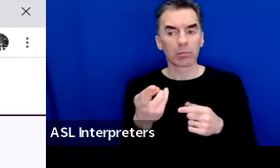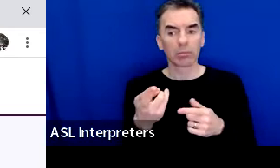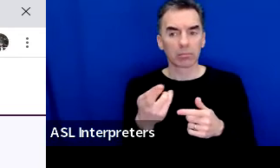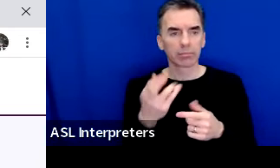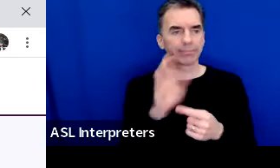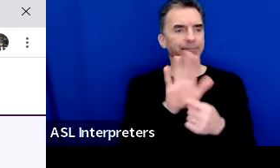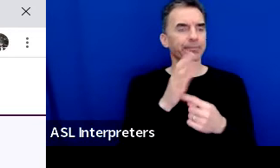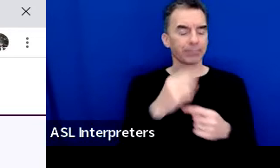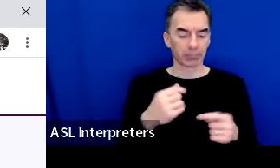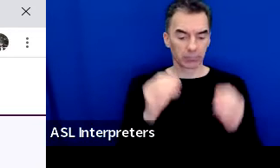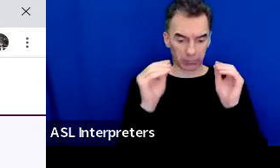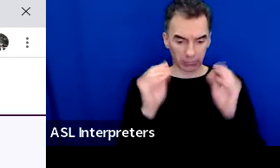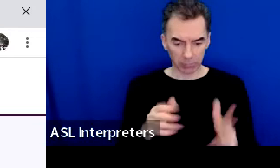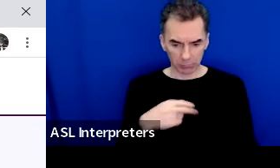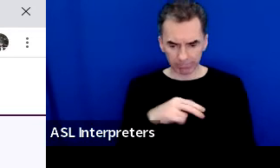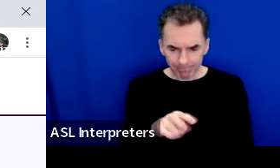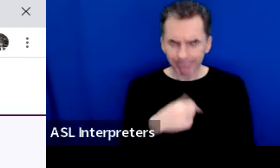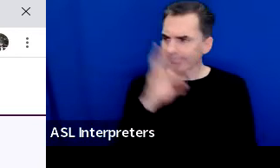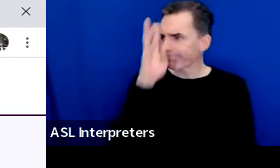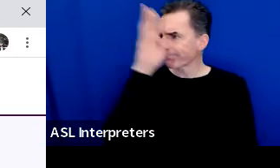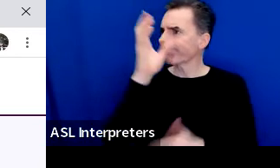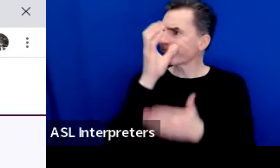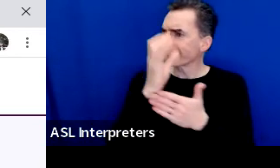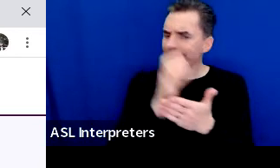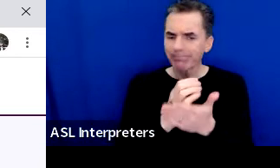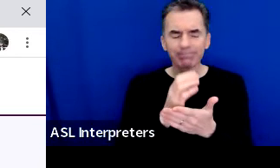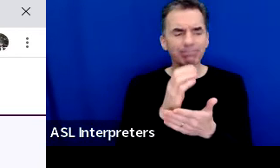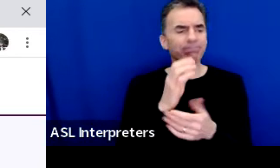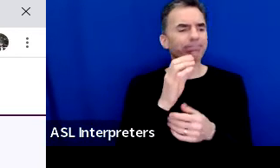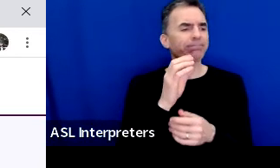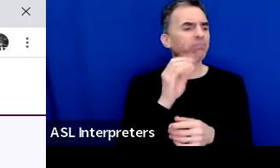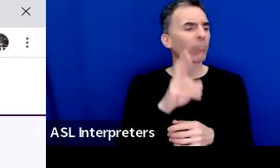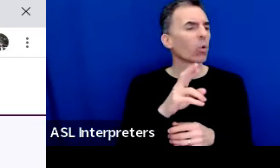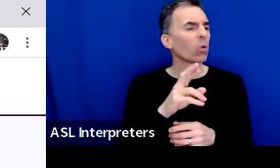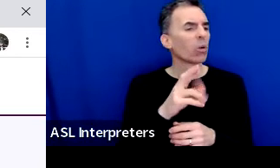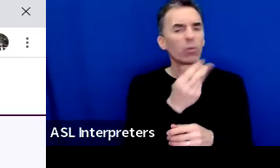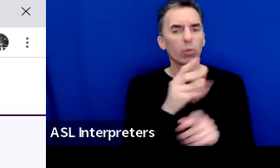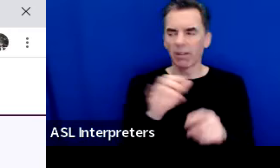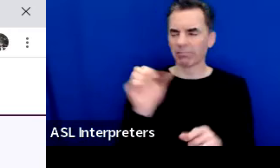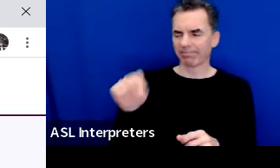was to want to create a course or just a few problems like Jim asked. Yeah, that's what I'm about to do. Great.